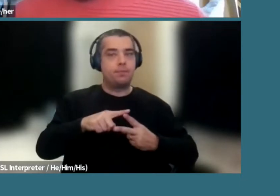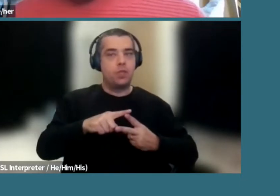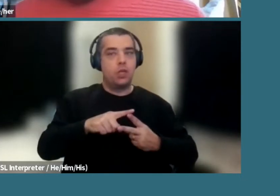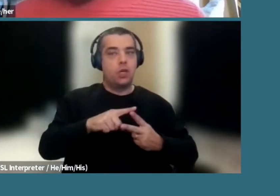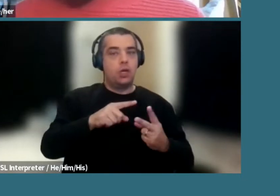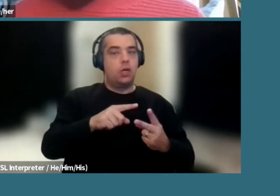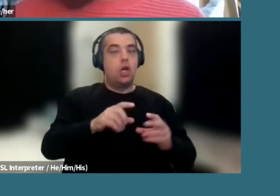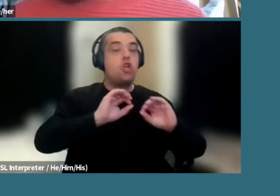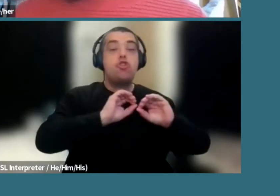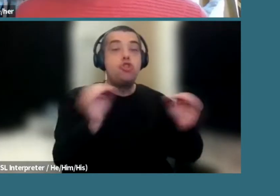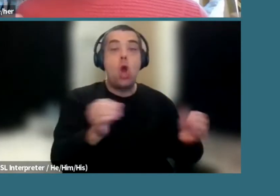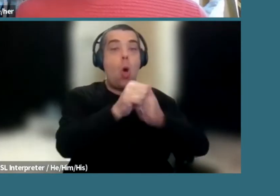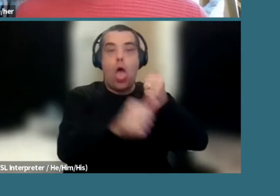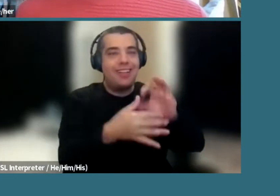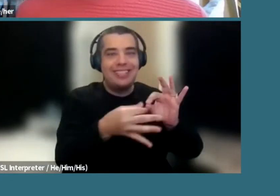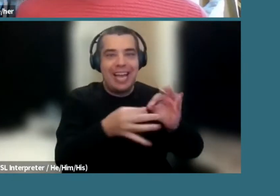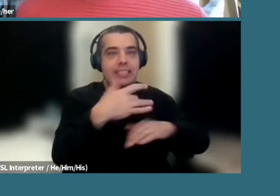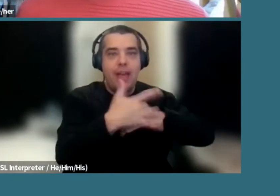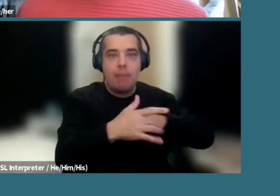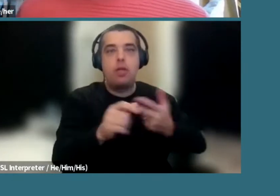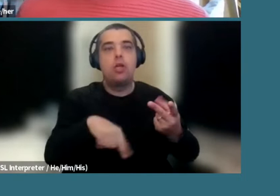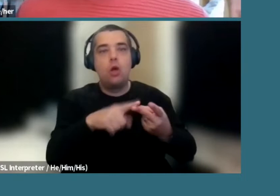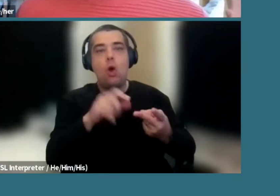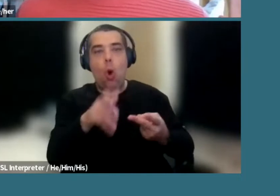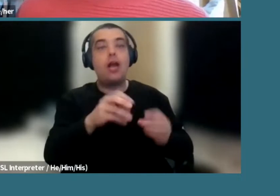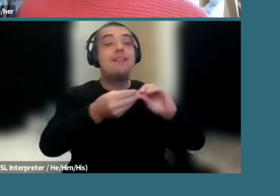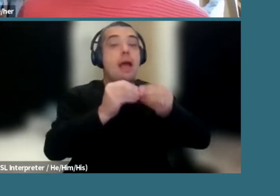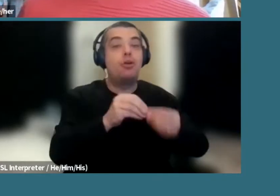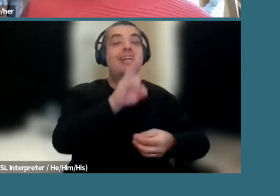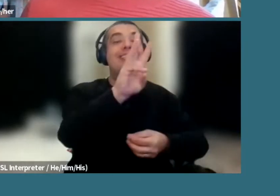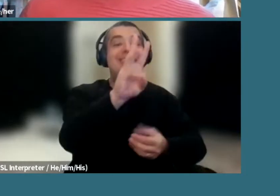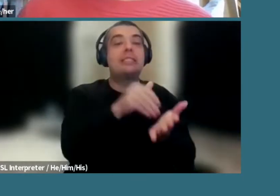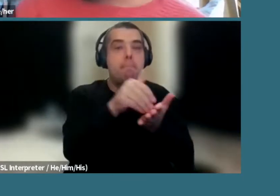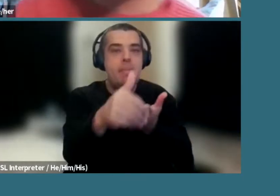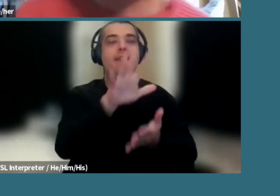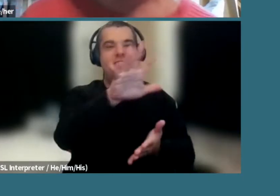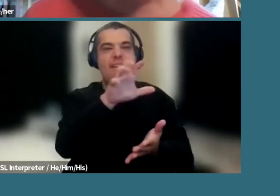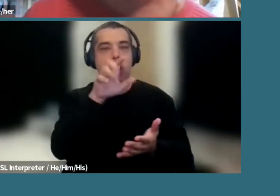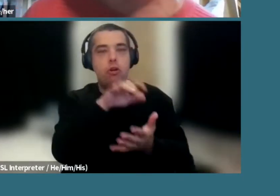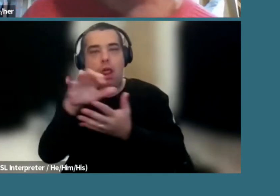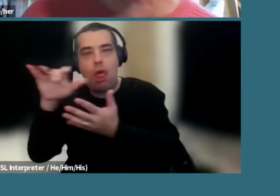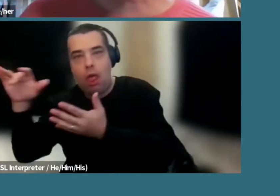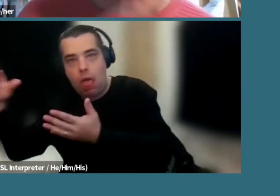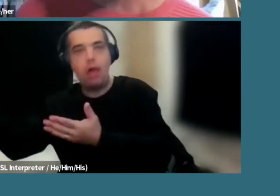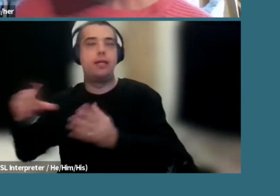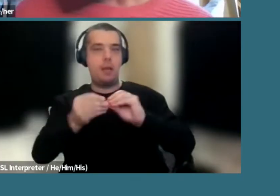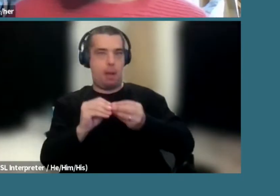no alt text available, or it will read out a long number, like 6,000,535, just go on this long, long, long number.